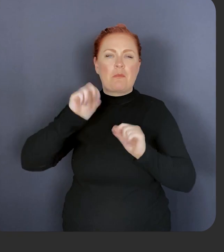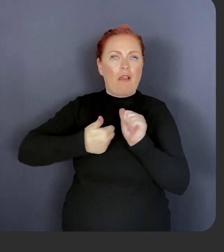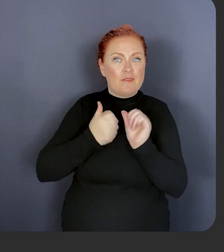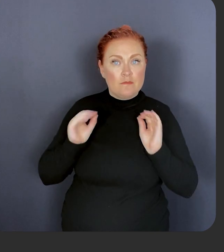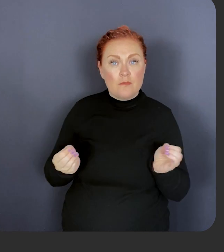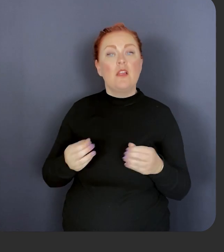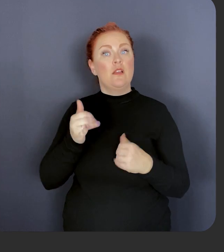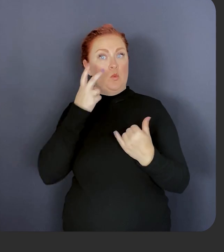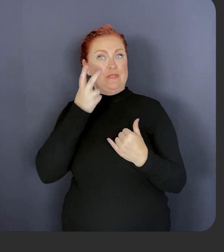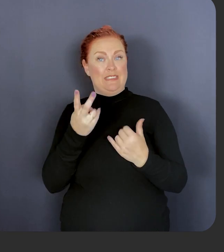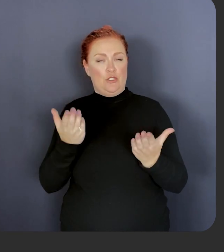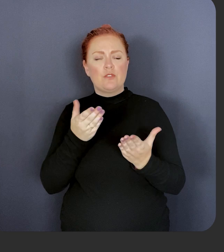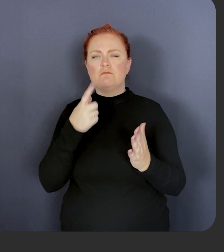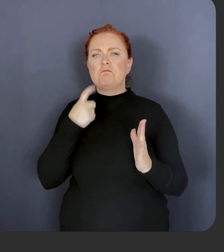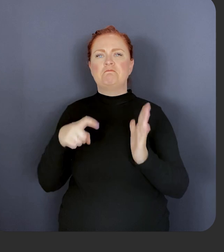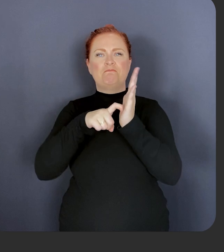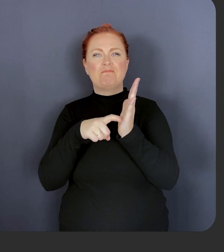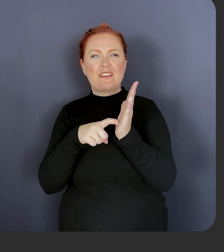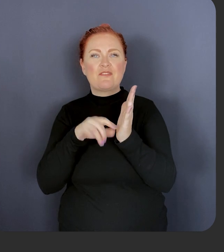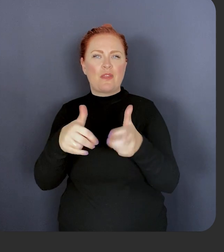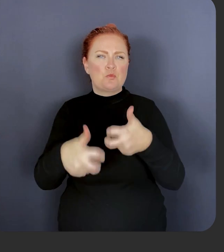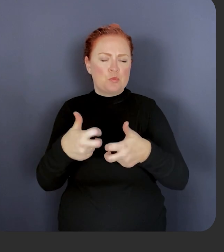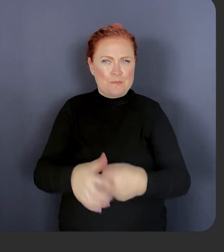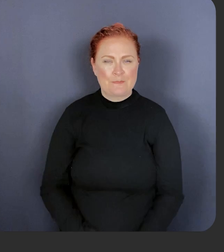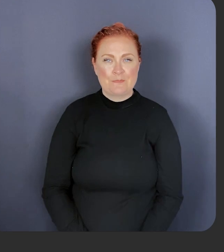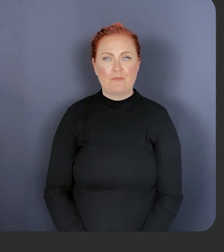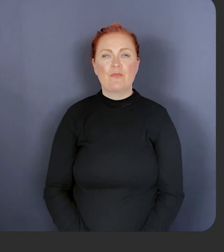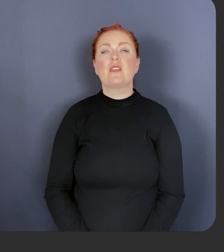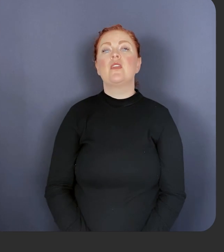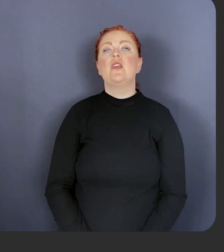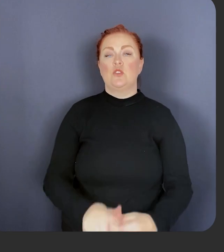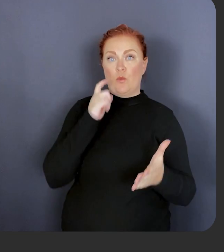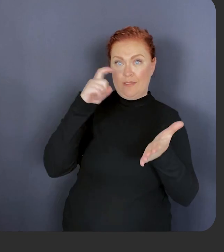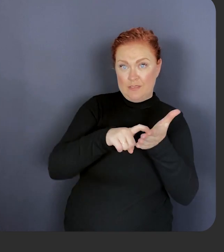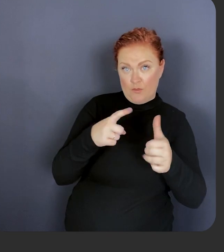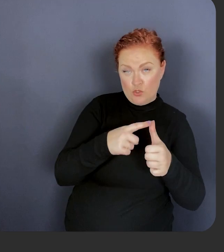So if you can see that here, let's identify that issue and then talk about how we're going to fix it.